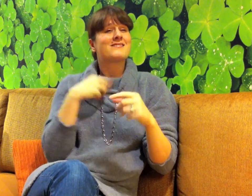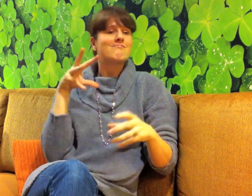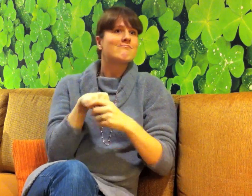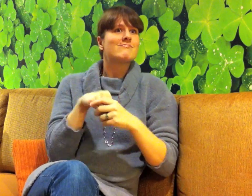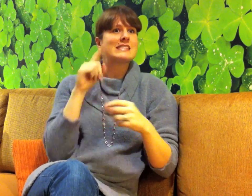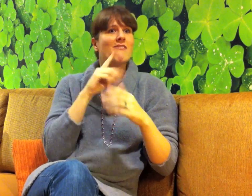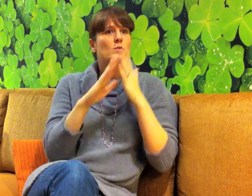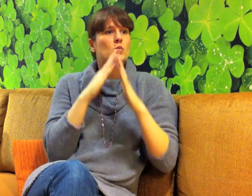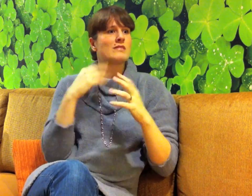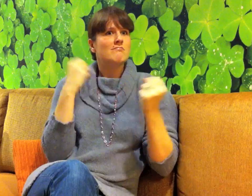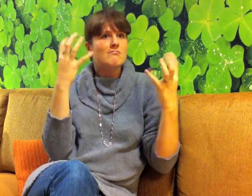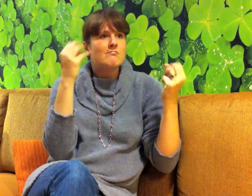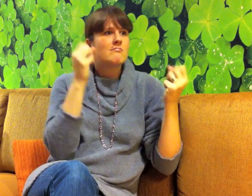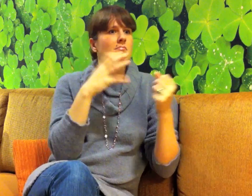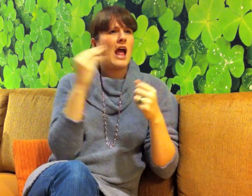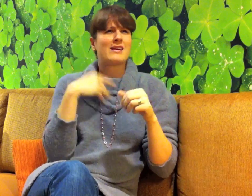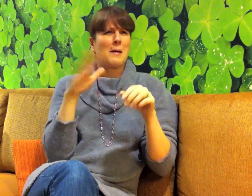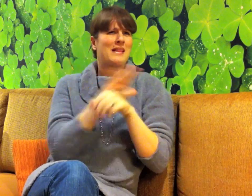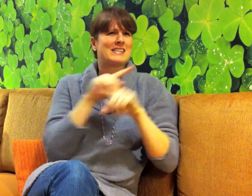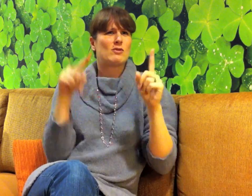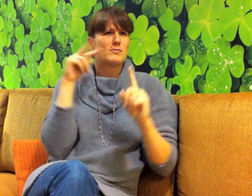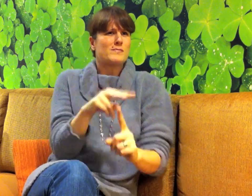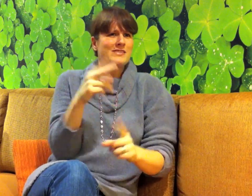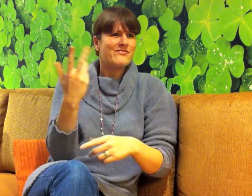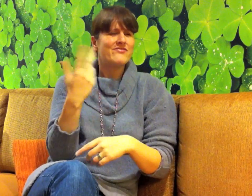I’m involved with the Deaf community and have a completely different perspective.